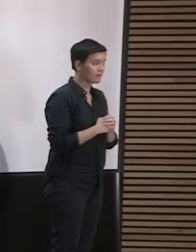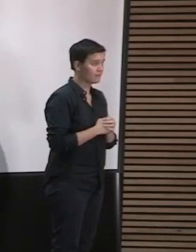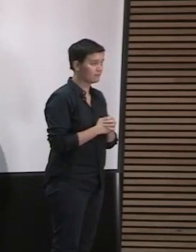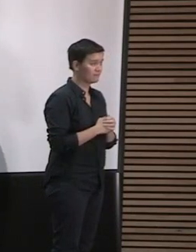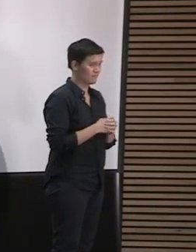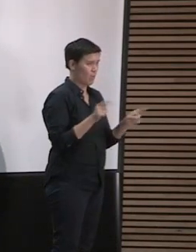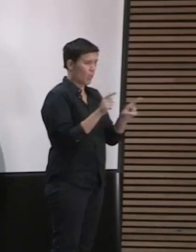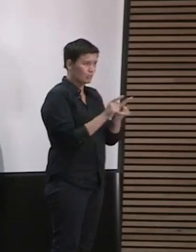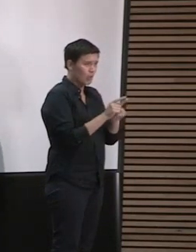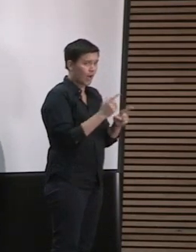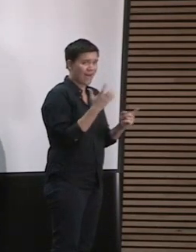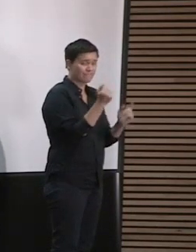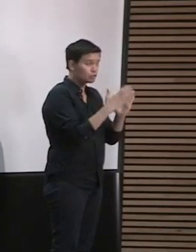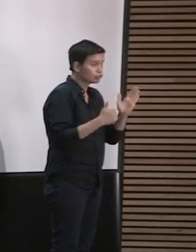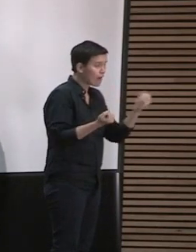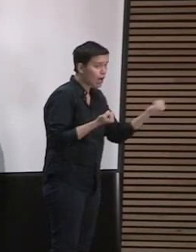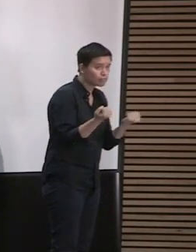40,000 returning New